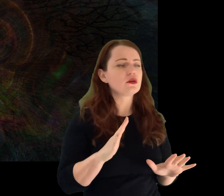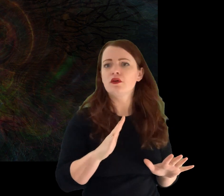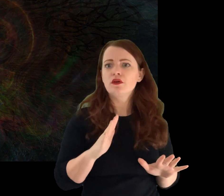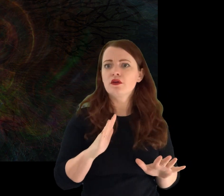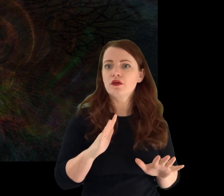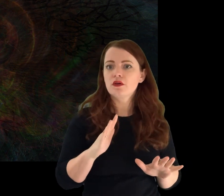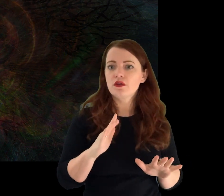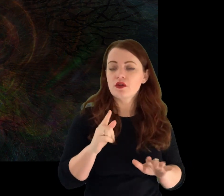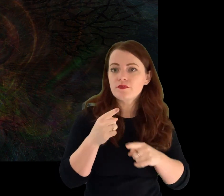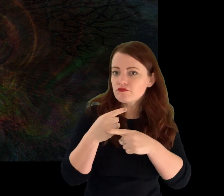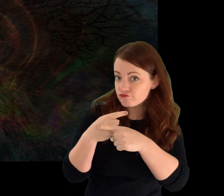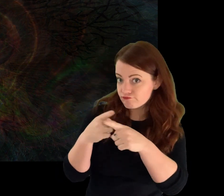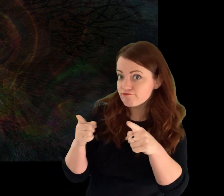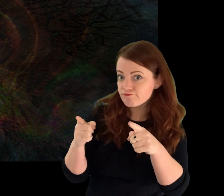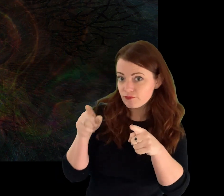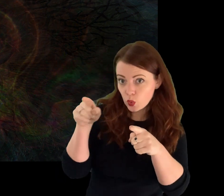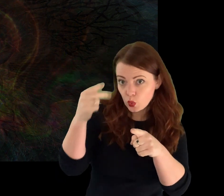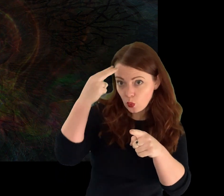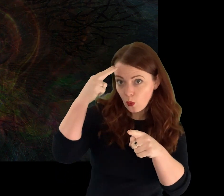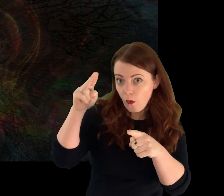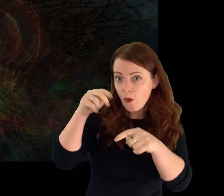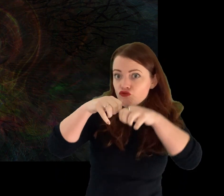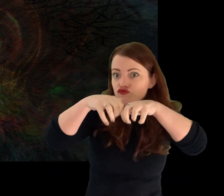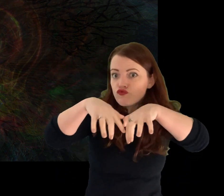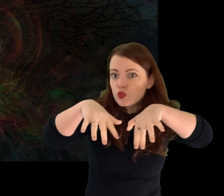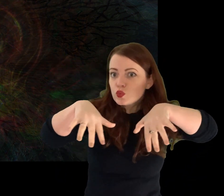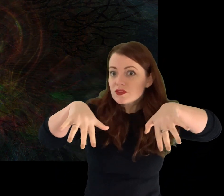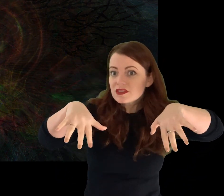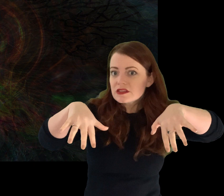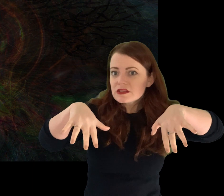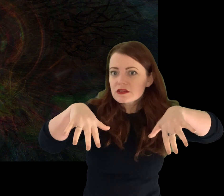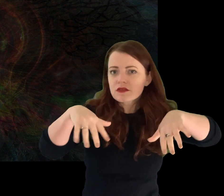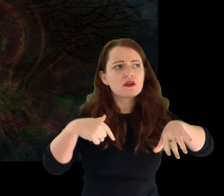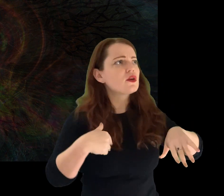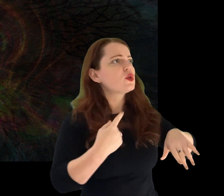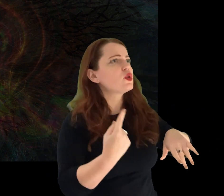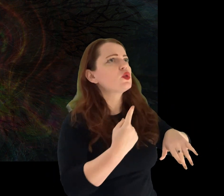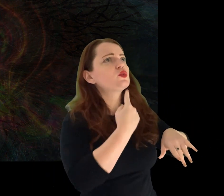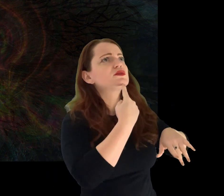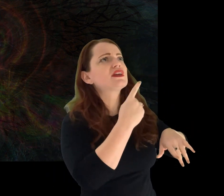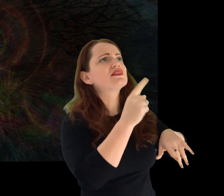“those are what you call roots” “Who said that?”